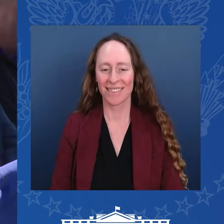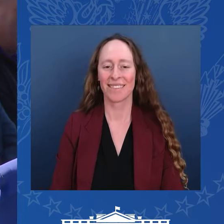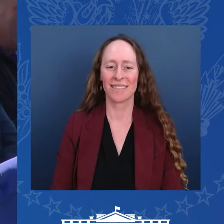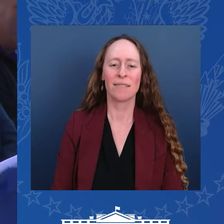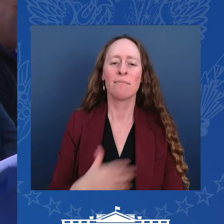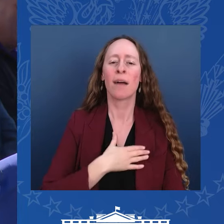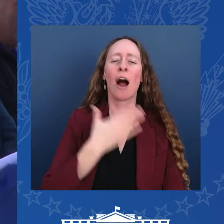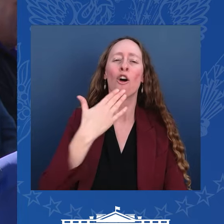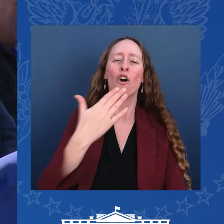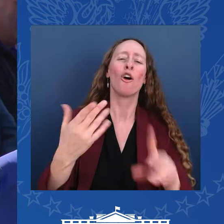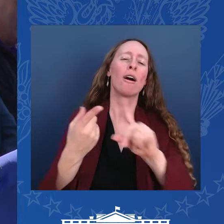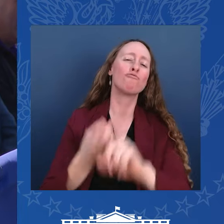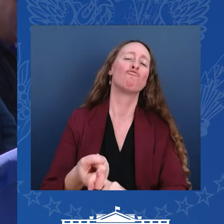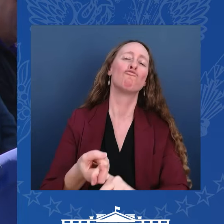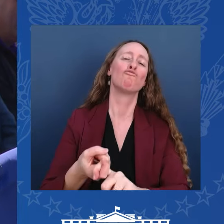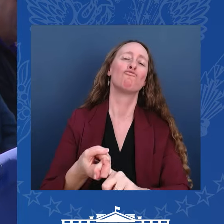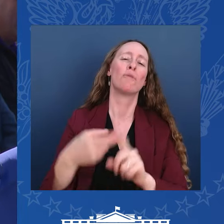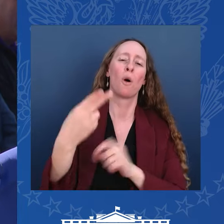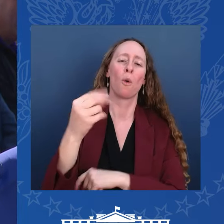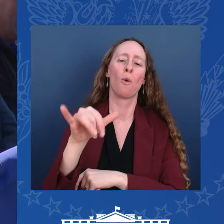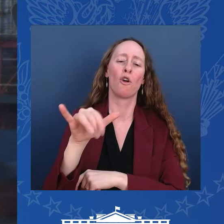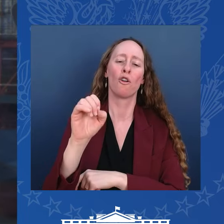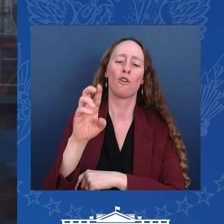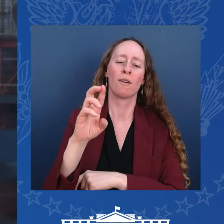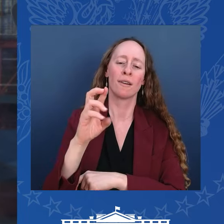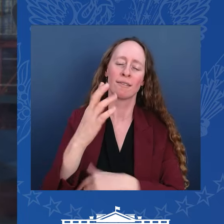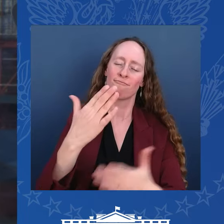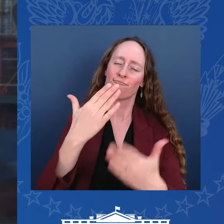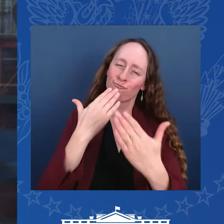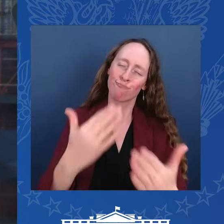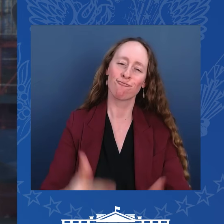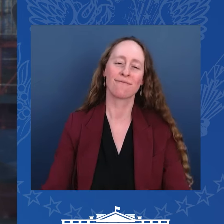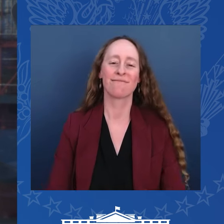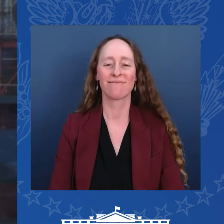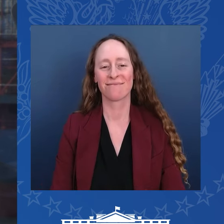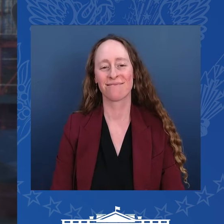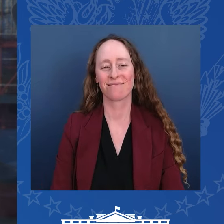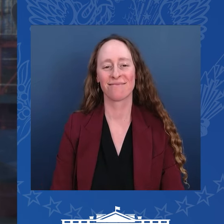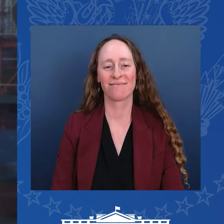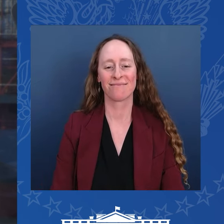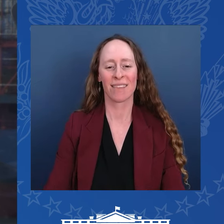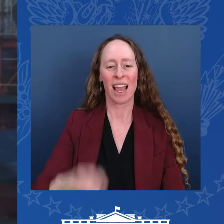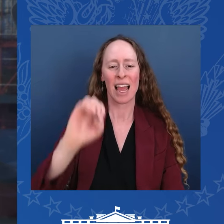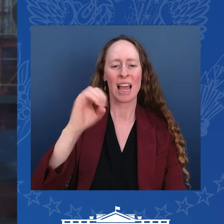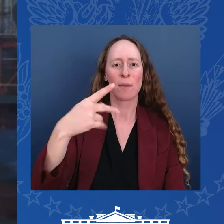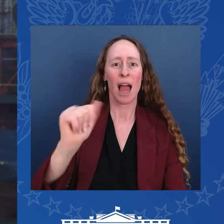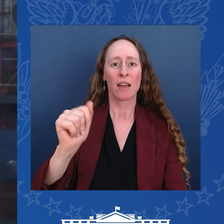And from my cabinet, EPA director Michael Regan. You know, last spring, in the dead of night,